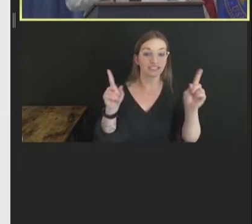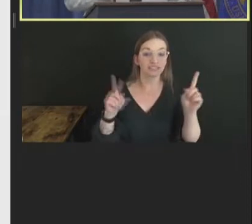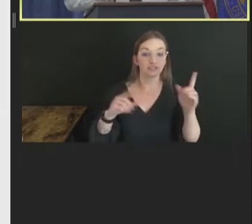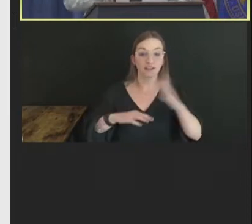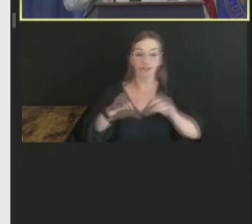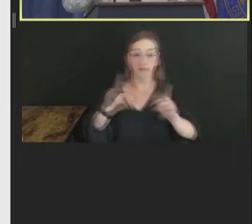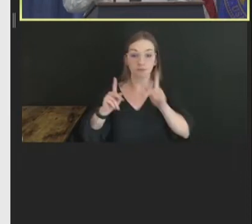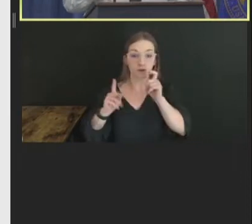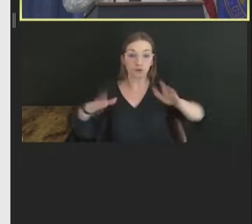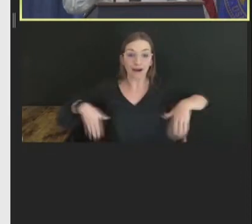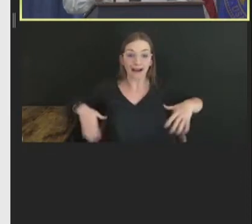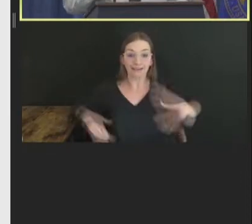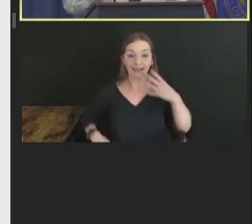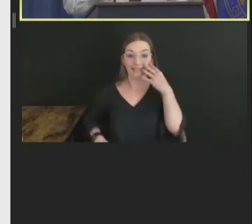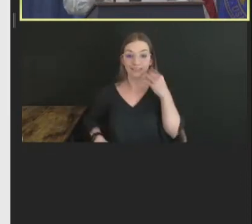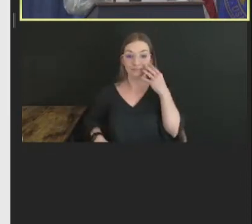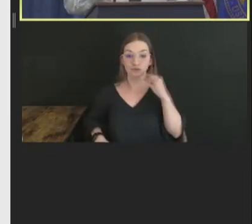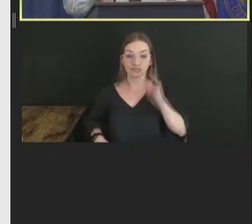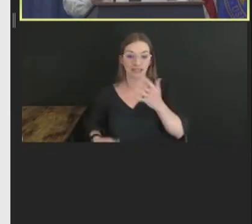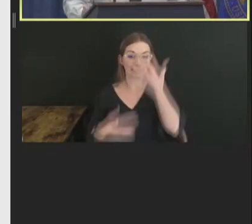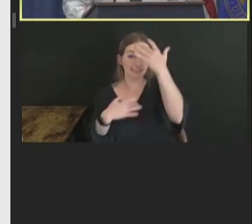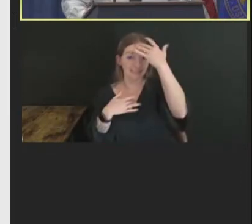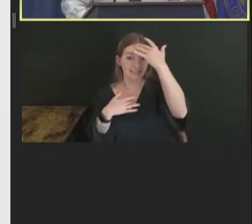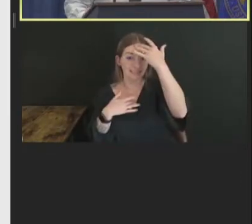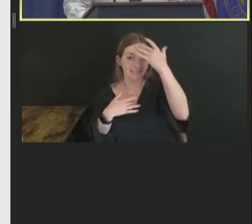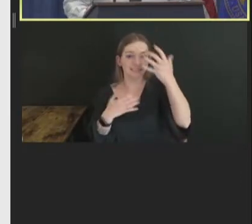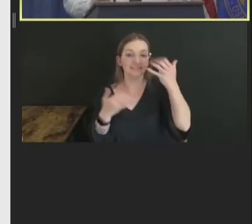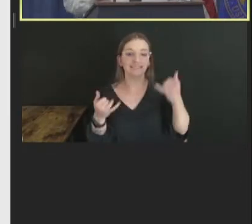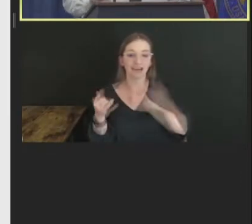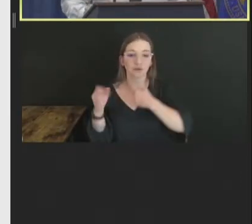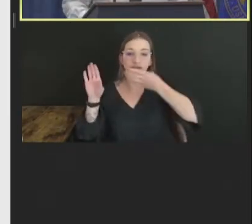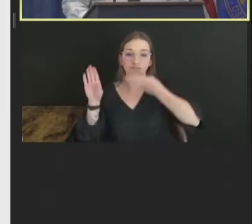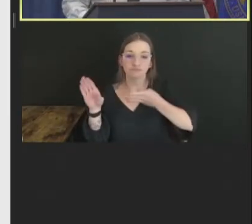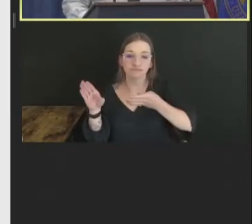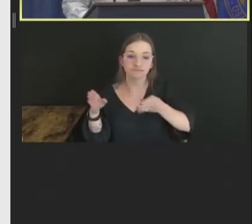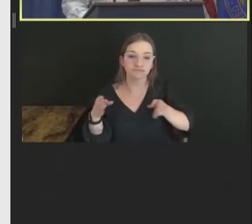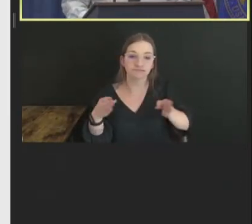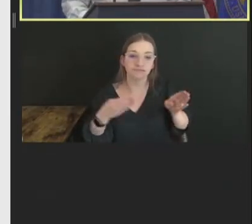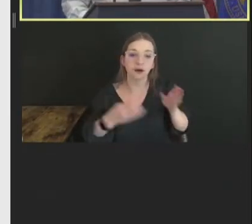we've now moved to a stage where most of the adult U.S. population has preexisting immunity. And we